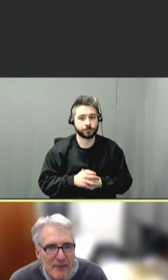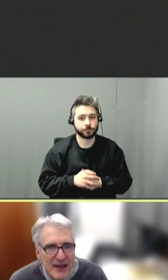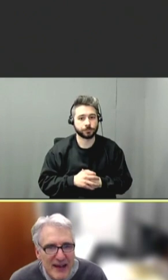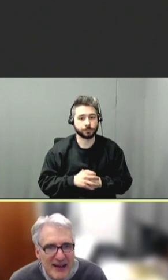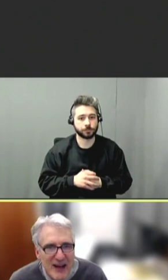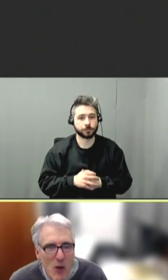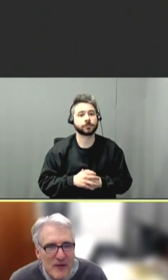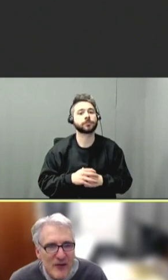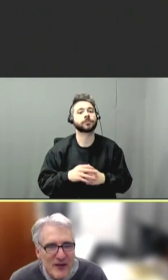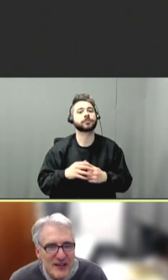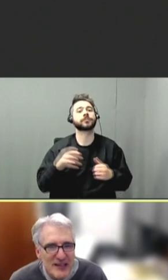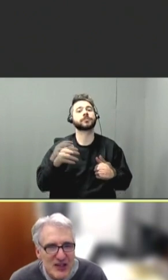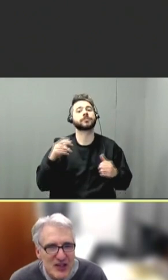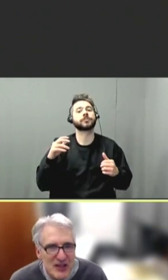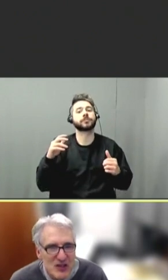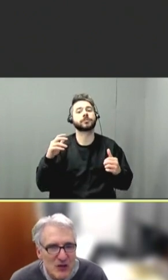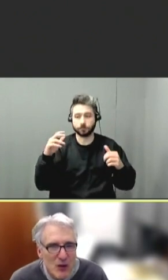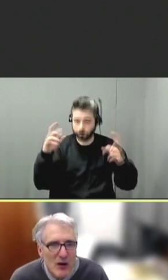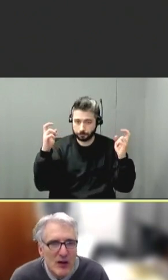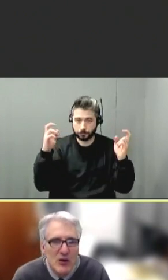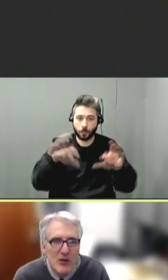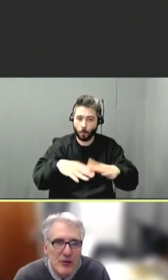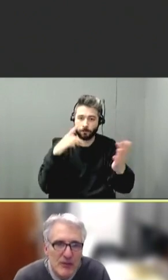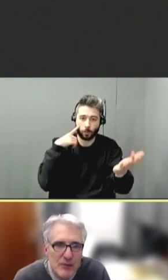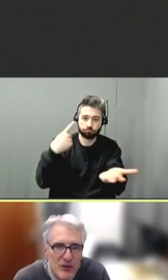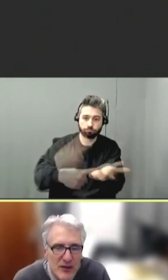The topic open for discussion, and certainly welcome your input both